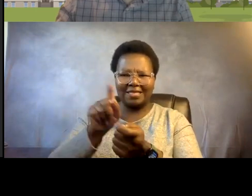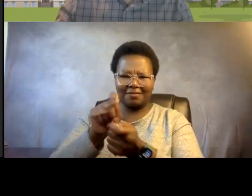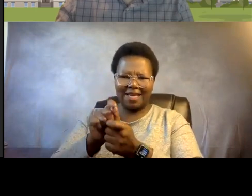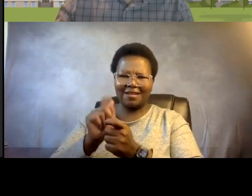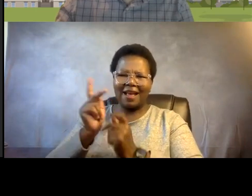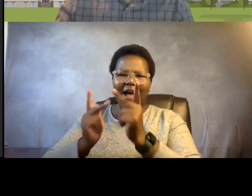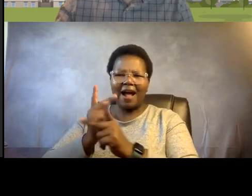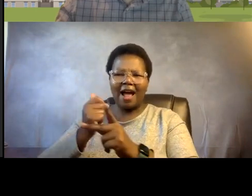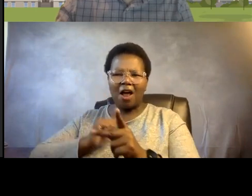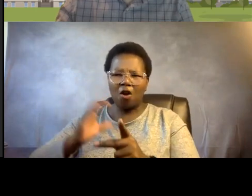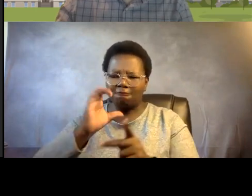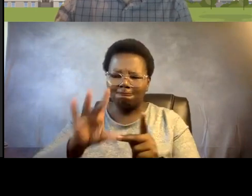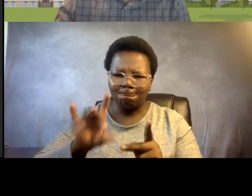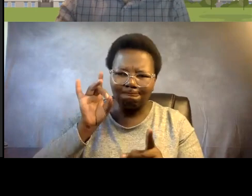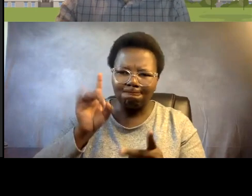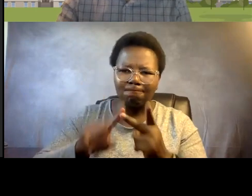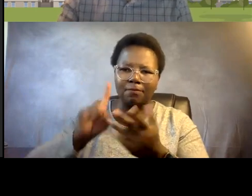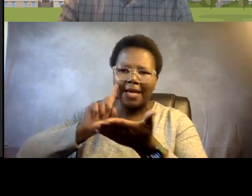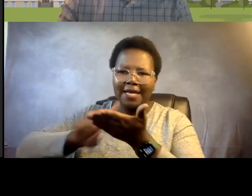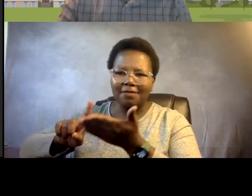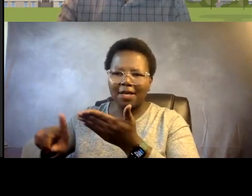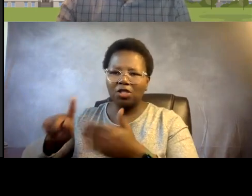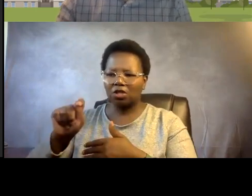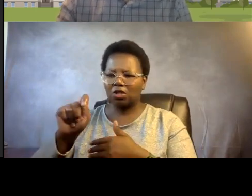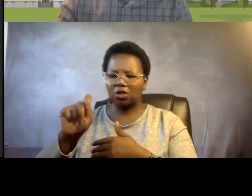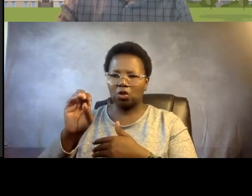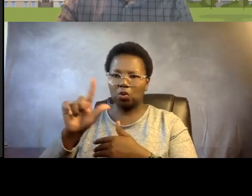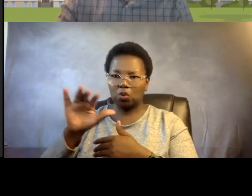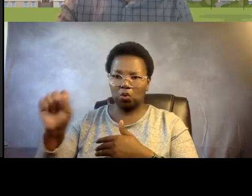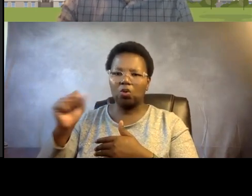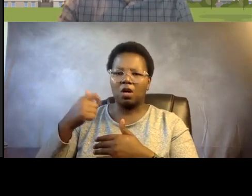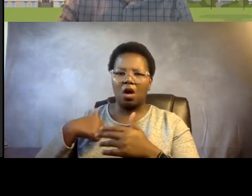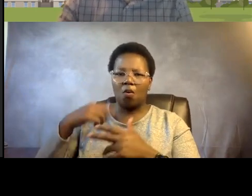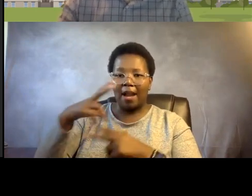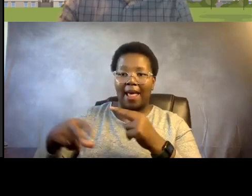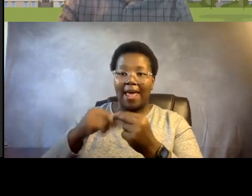inspection tools. We do want to mention, though, there are some tools that are also purpose built